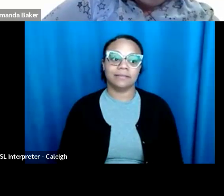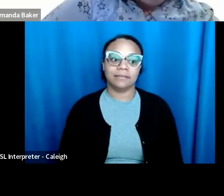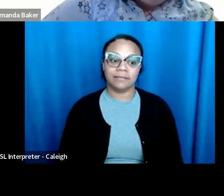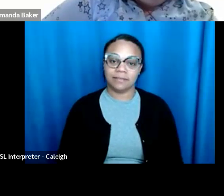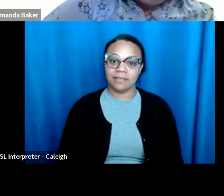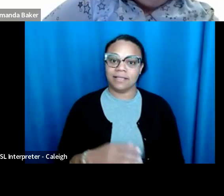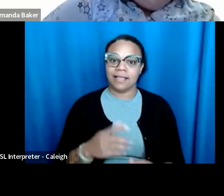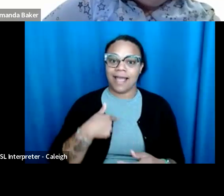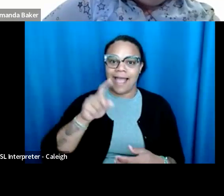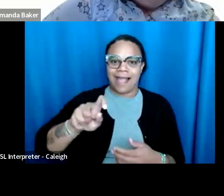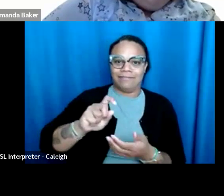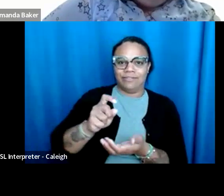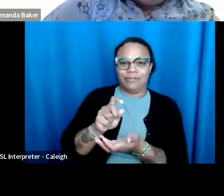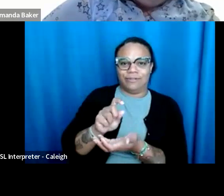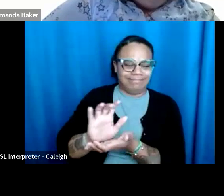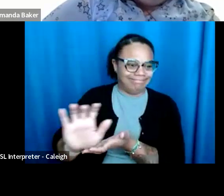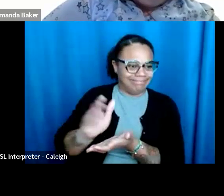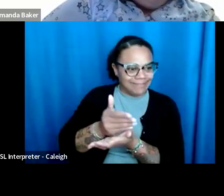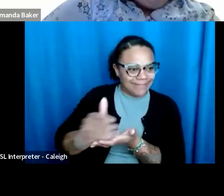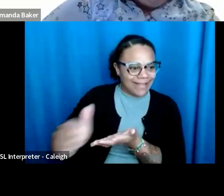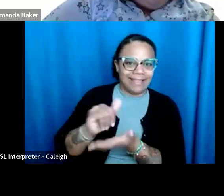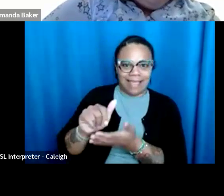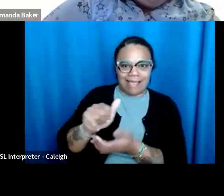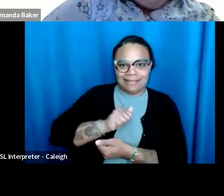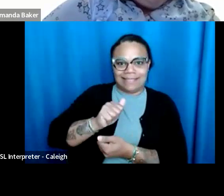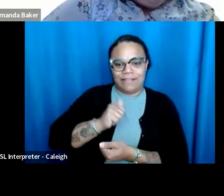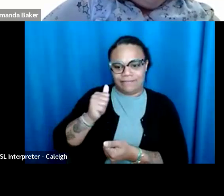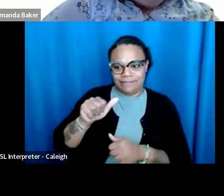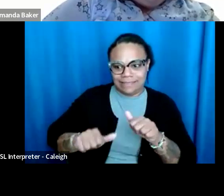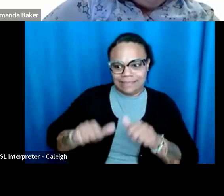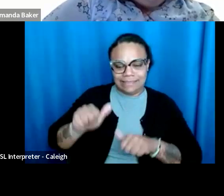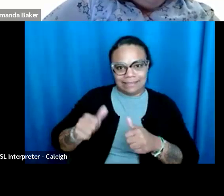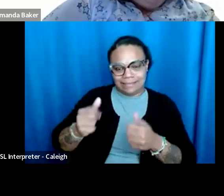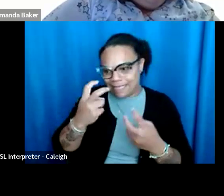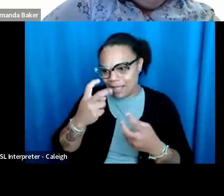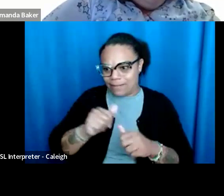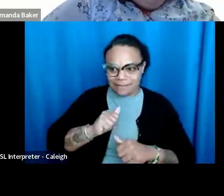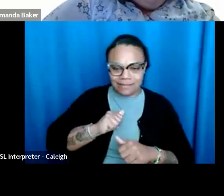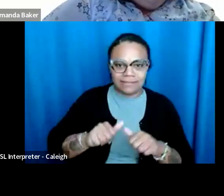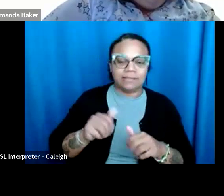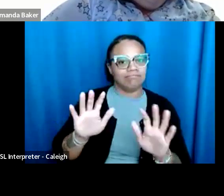that sometimes comes with not knowing whether you are able to do something